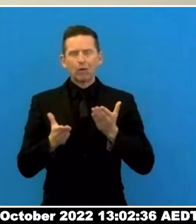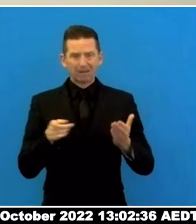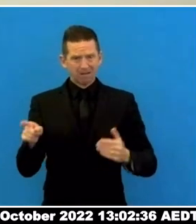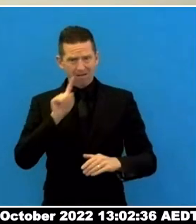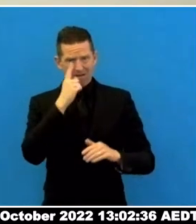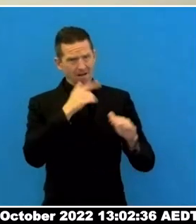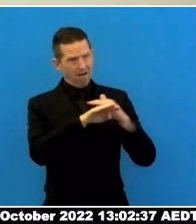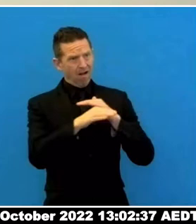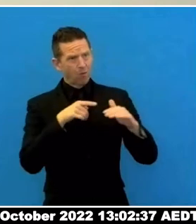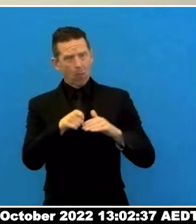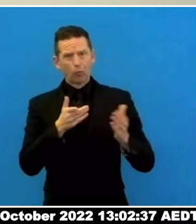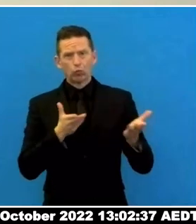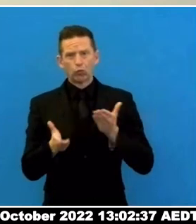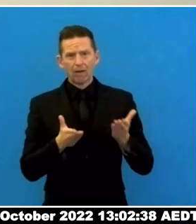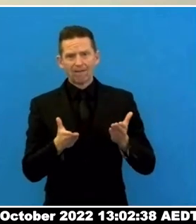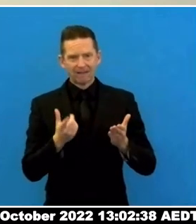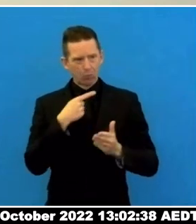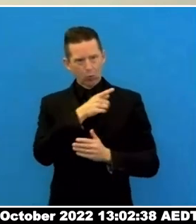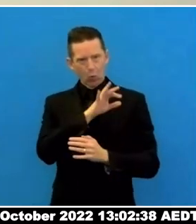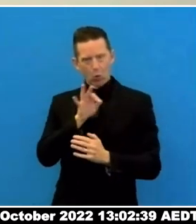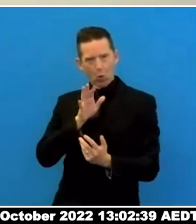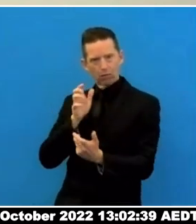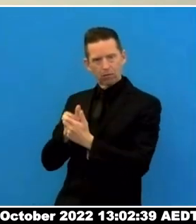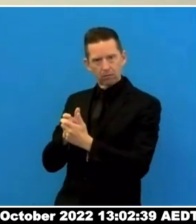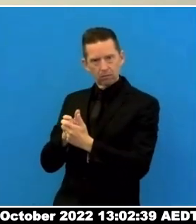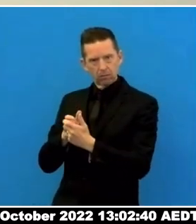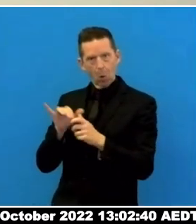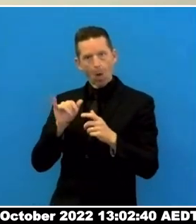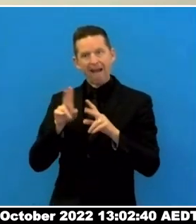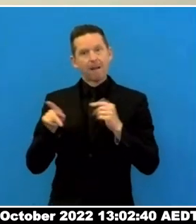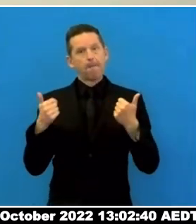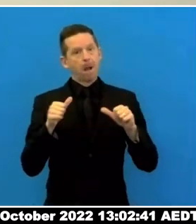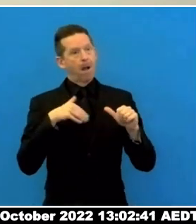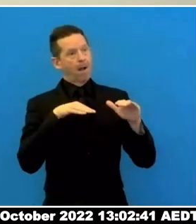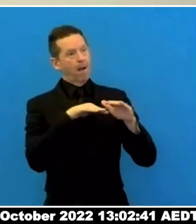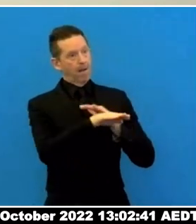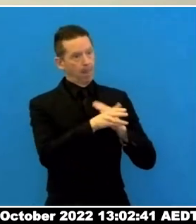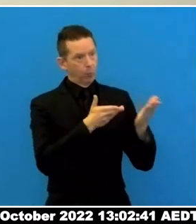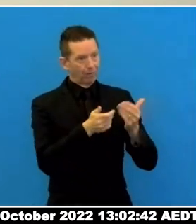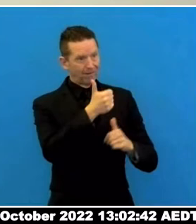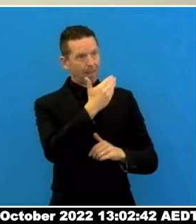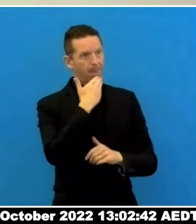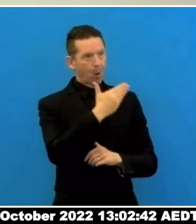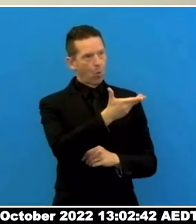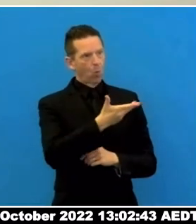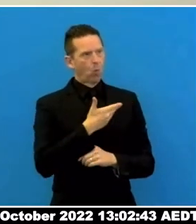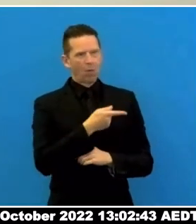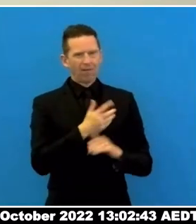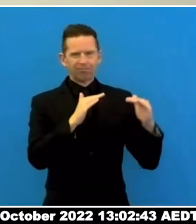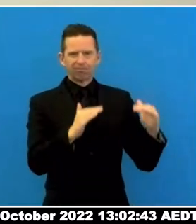when they do access those services, those services may be a lot less effective than they are for other cohorts because of the all of the lenses